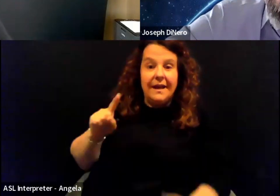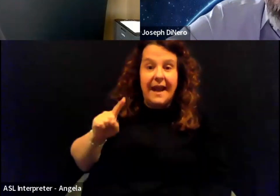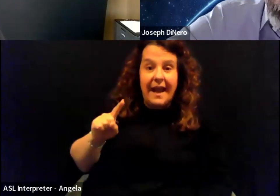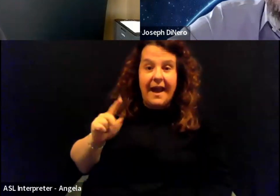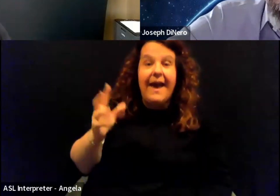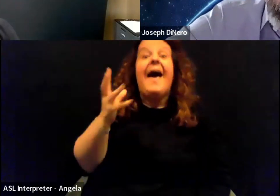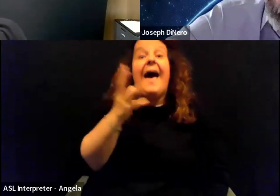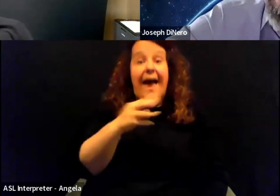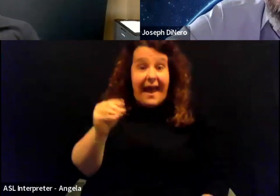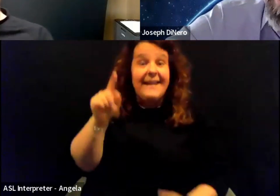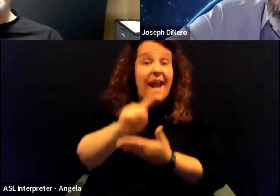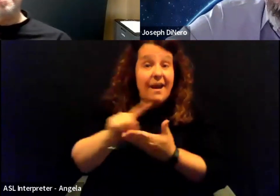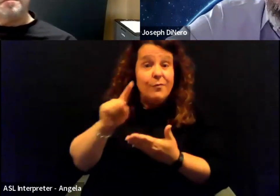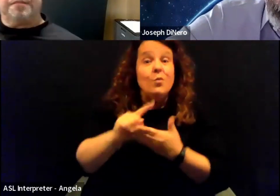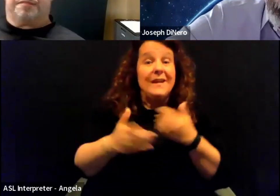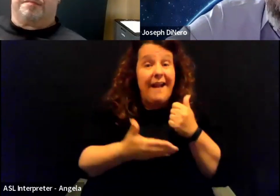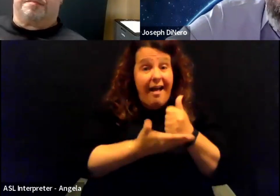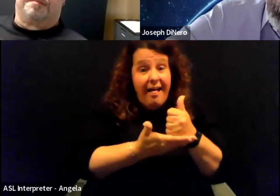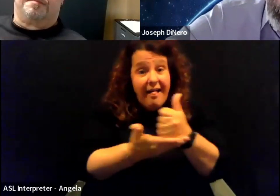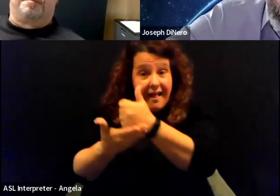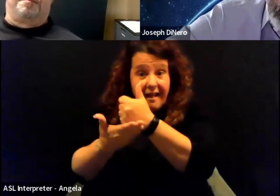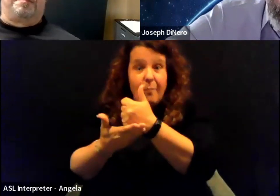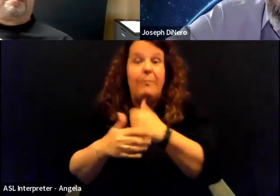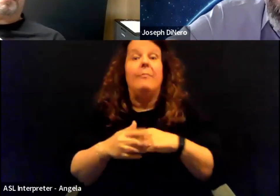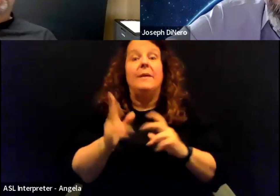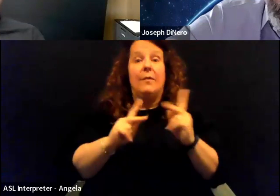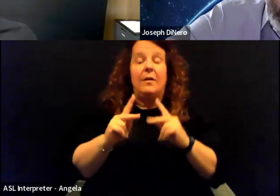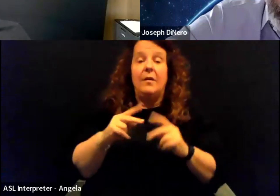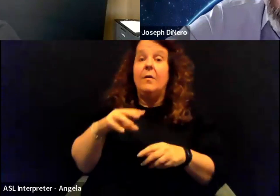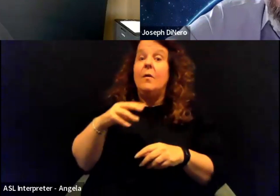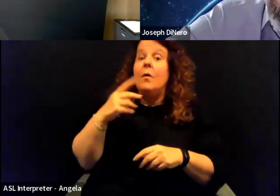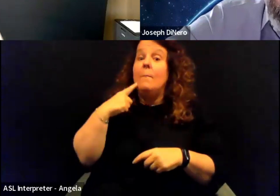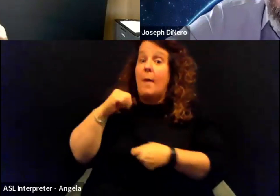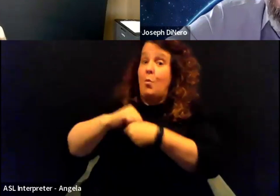week in my role in Helen Keller. It's on a more 1 on 1 individual basis.